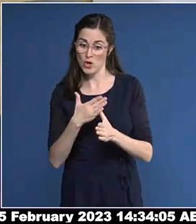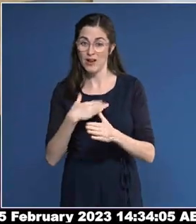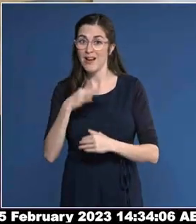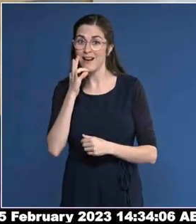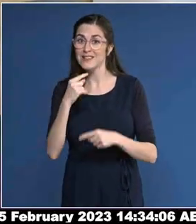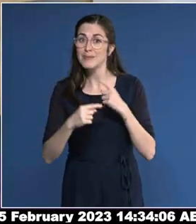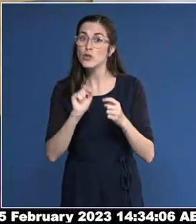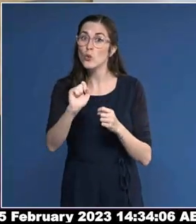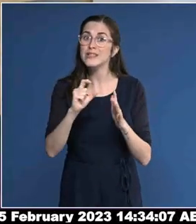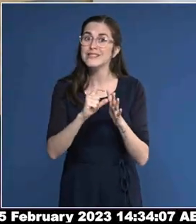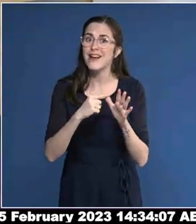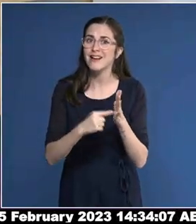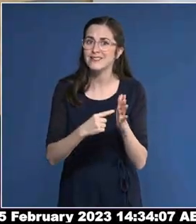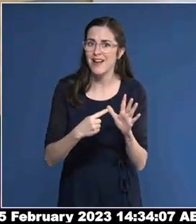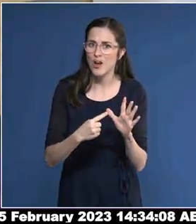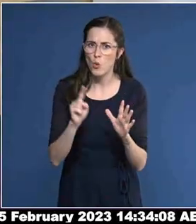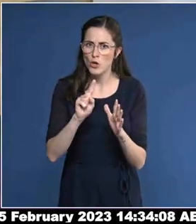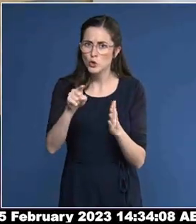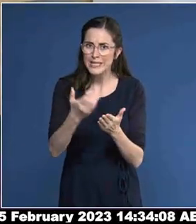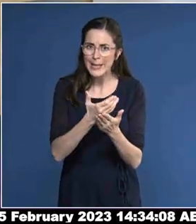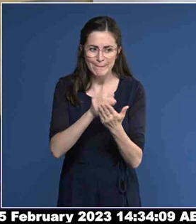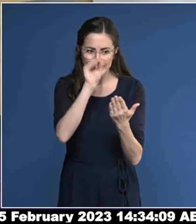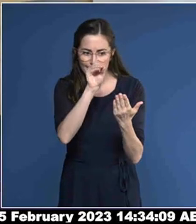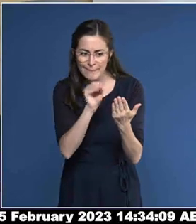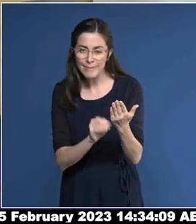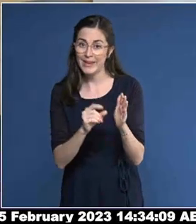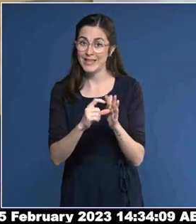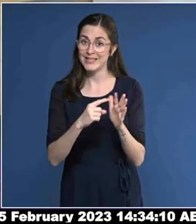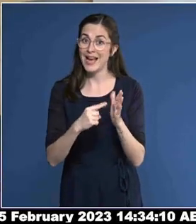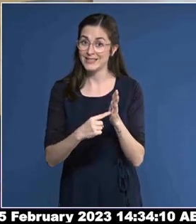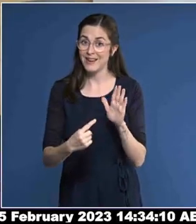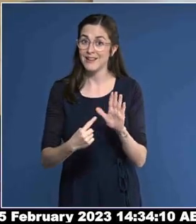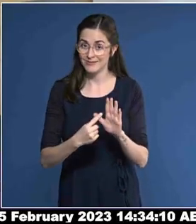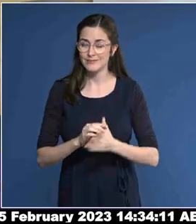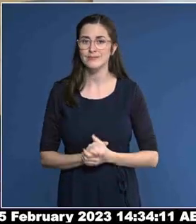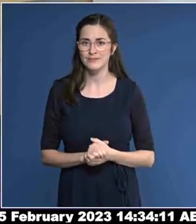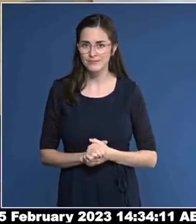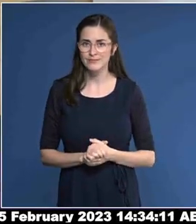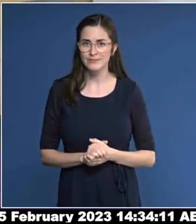the matters that we've just been talking about, identifying nature, understanding